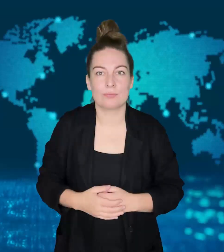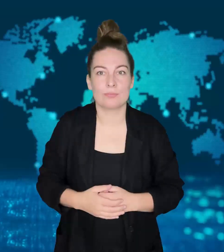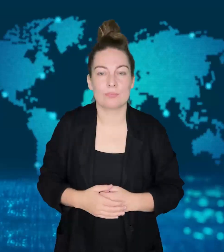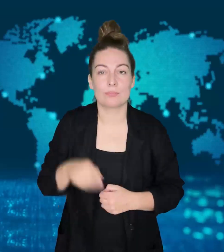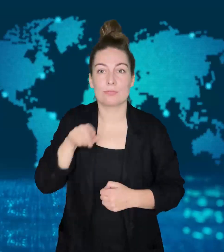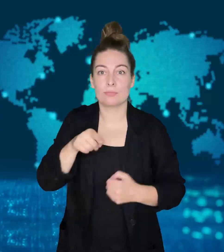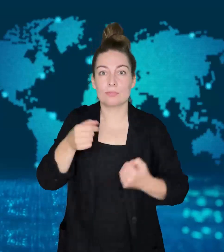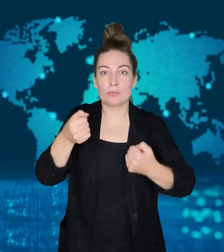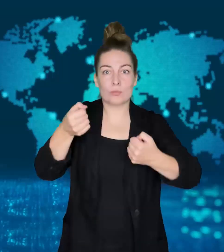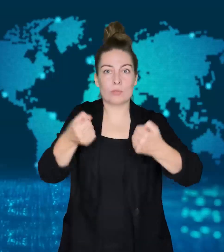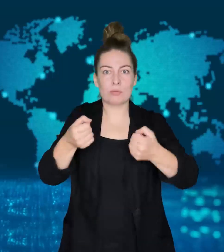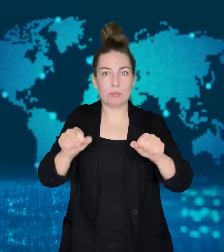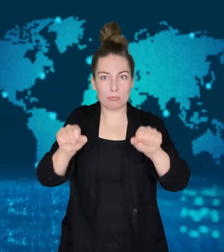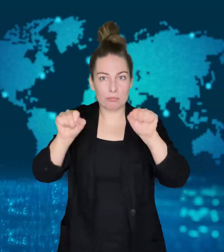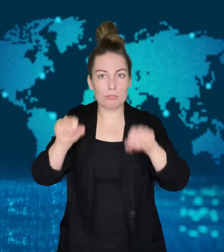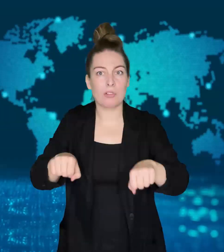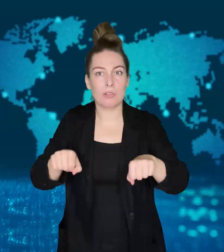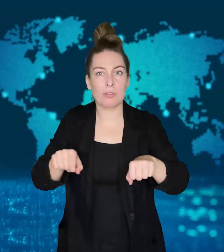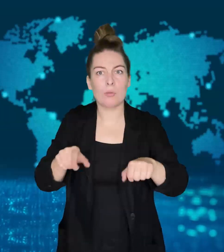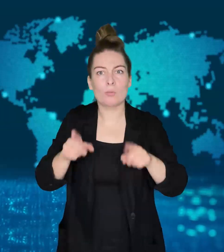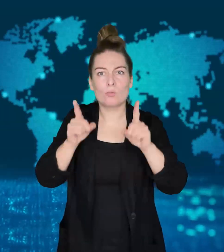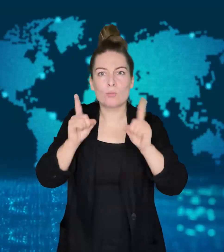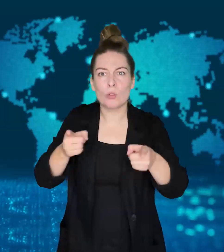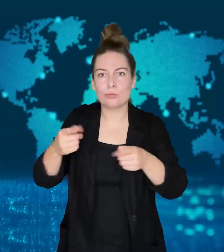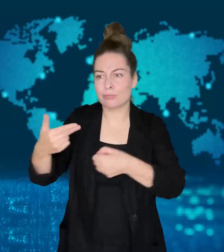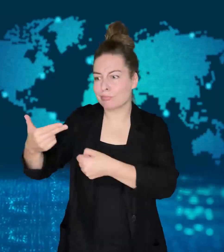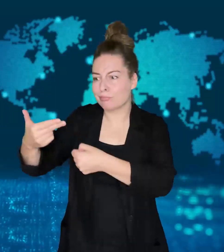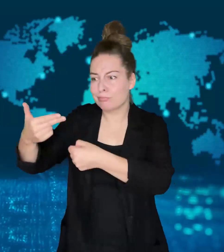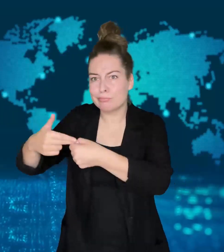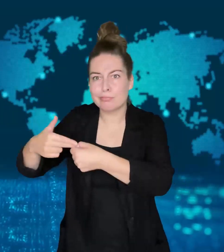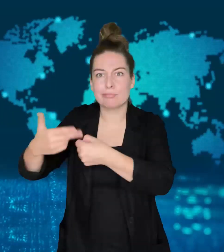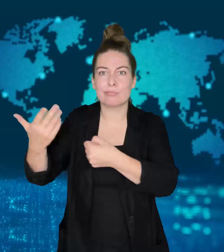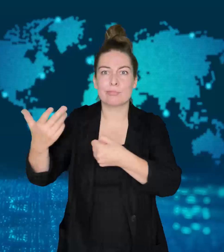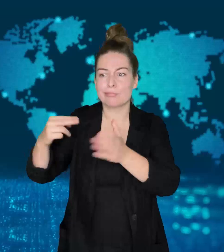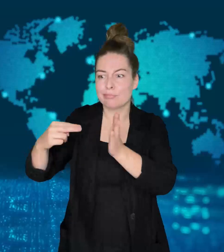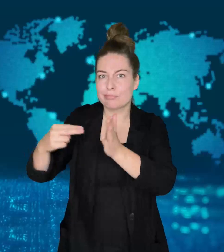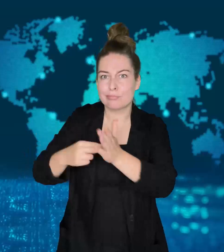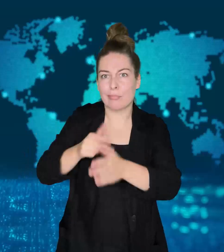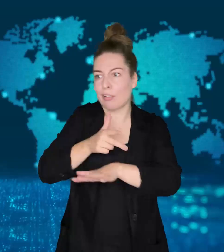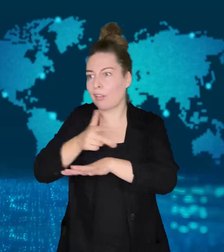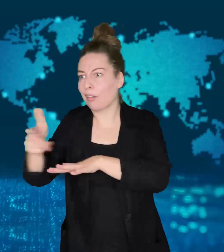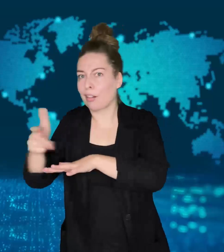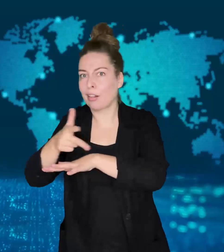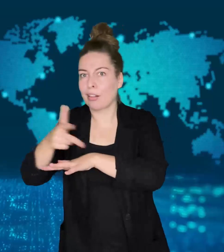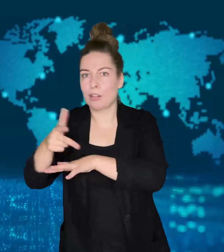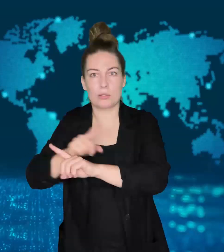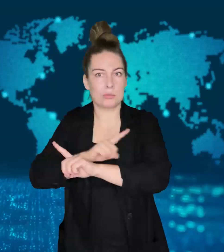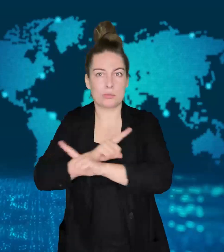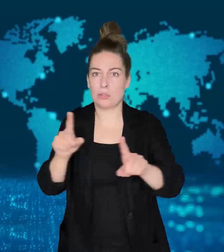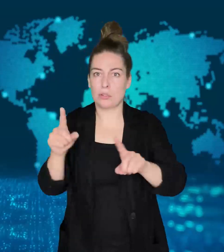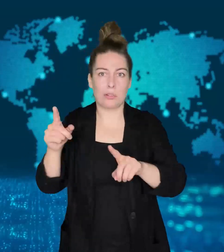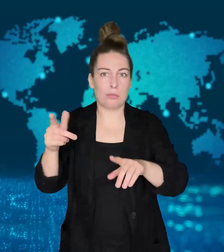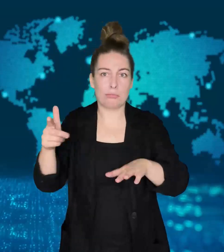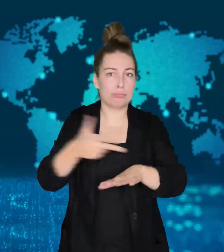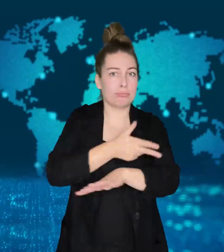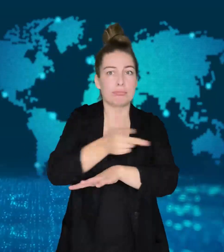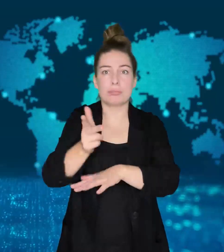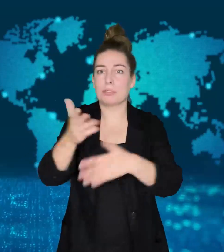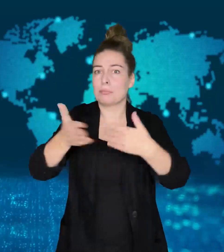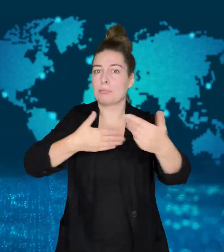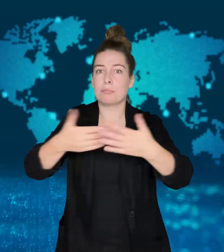The car is able to travel off road and is not dependent on charging stations.